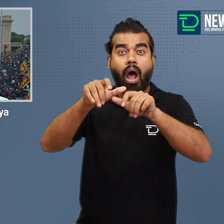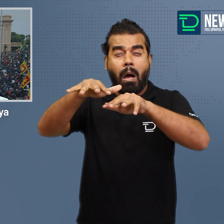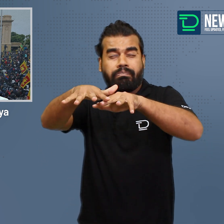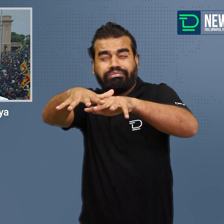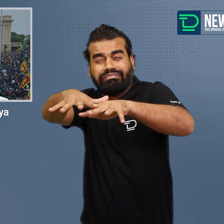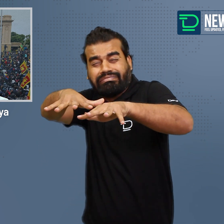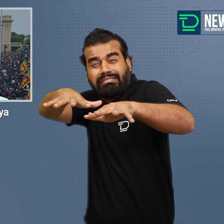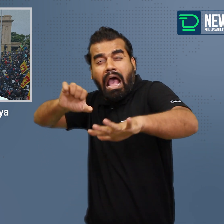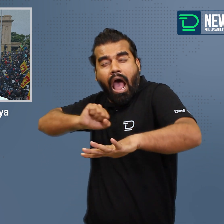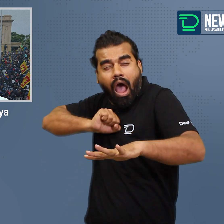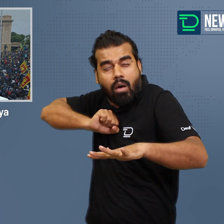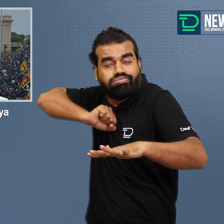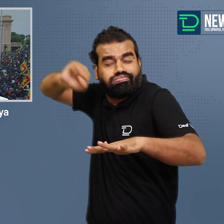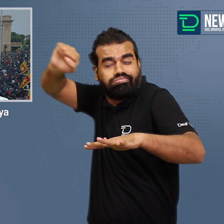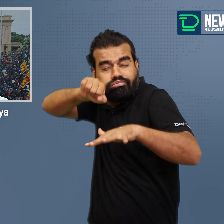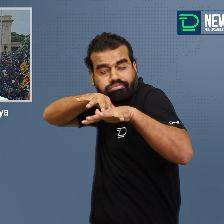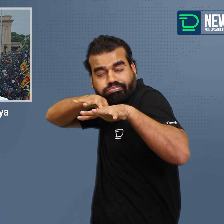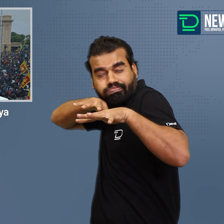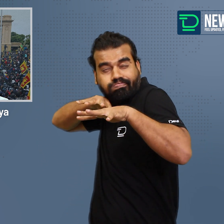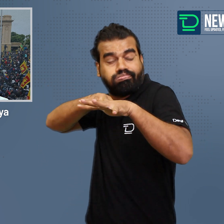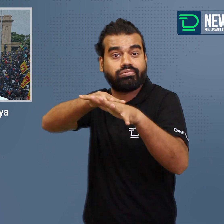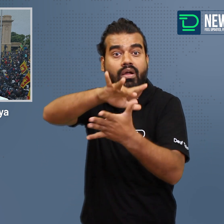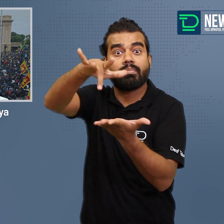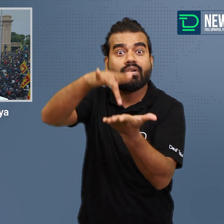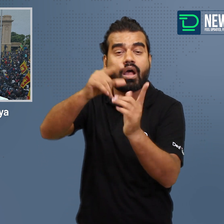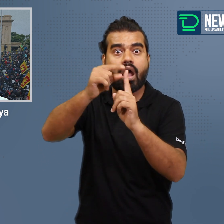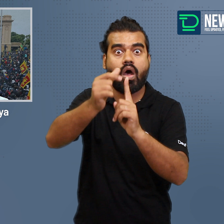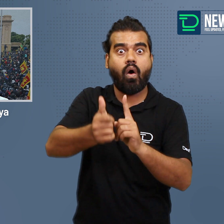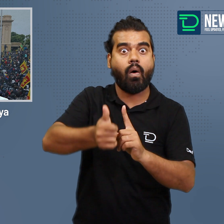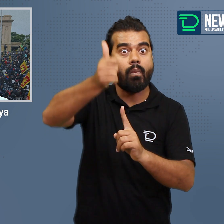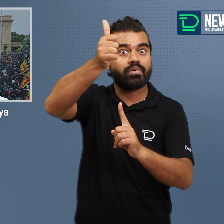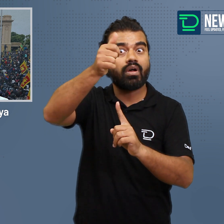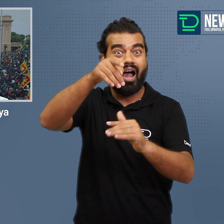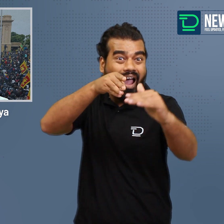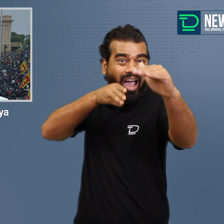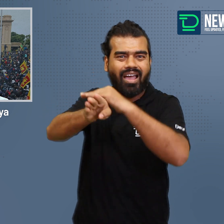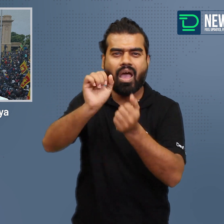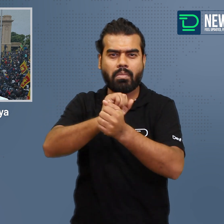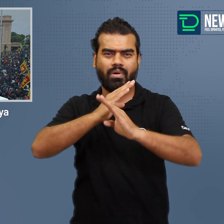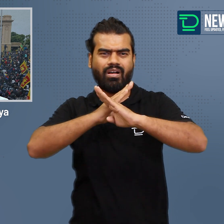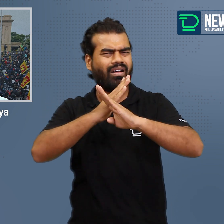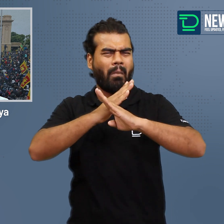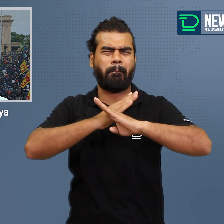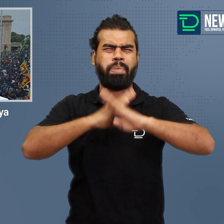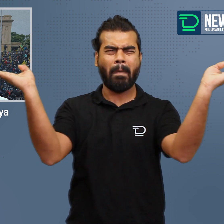people have been protesting for months.